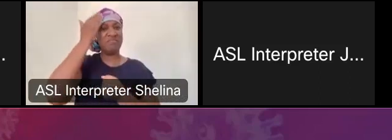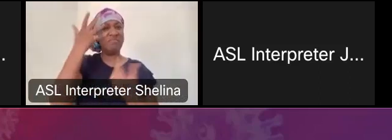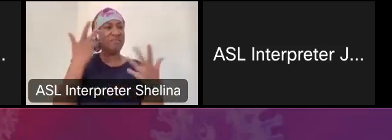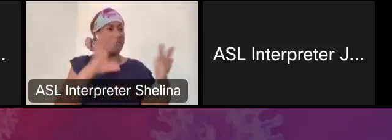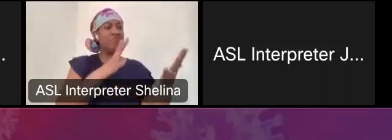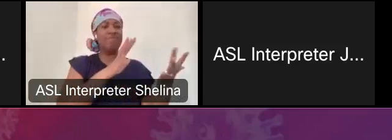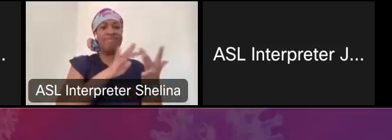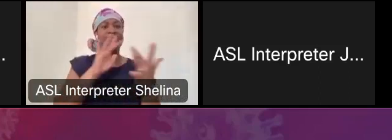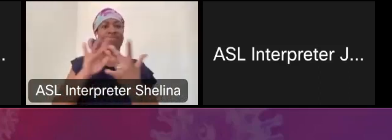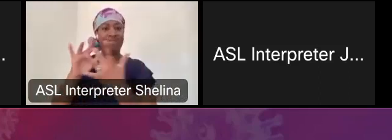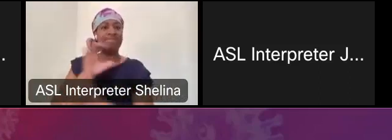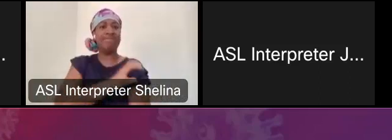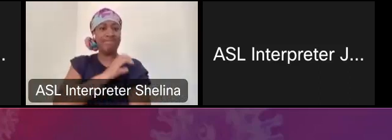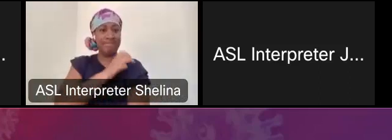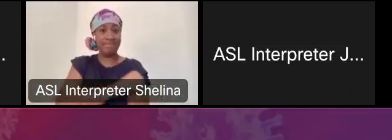Clinics are prepared to respond quickly.